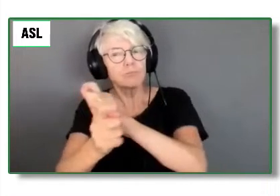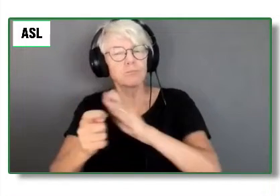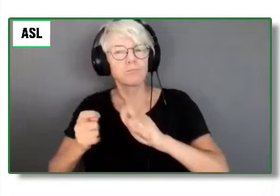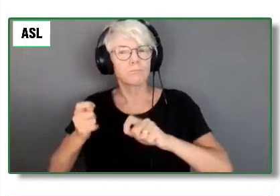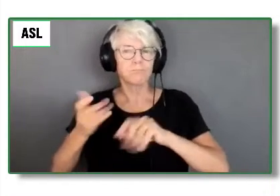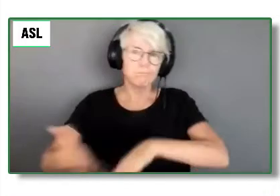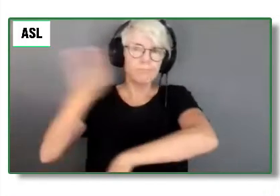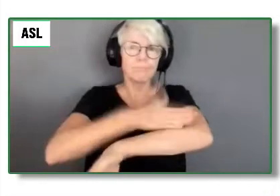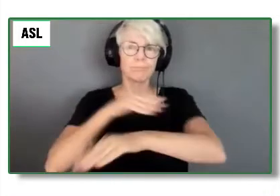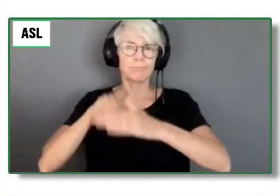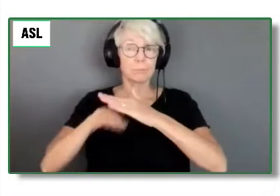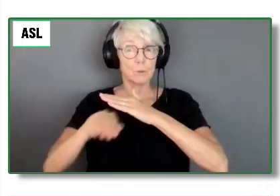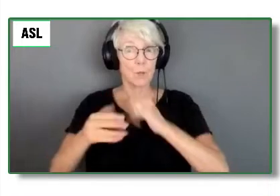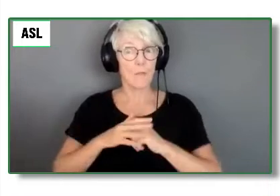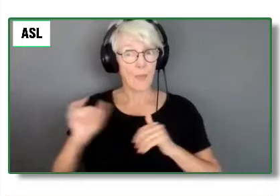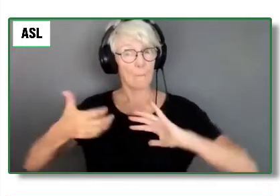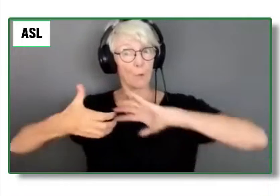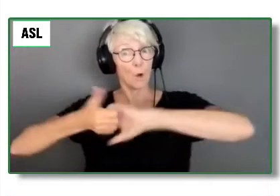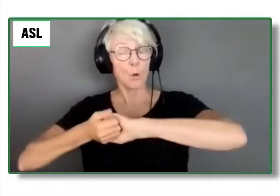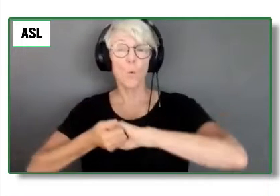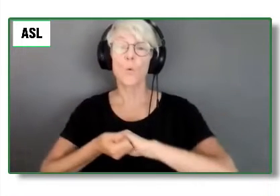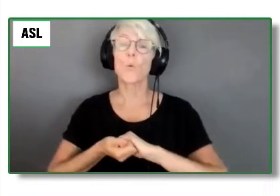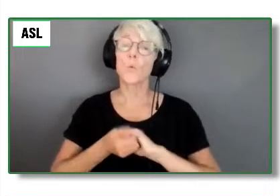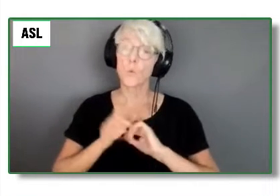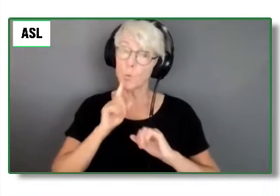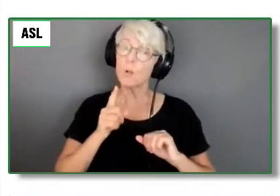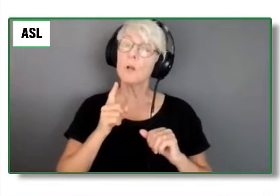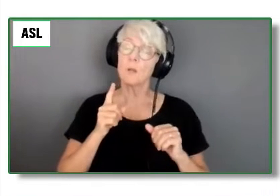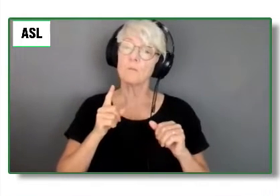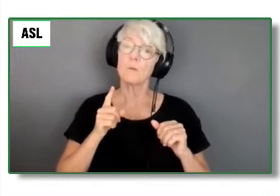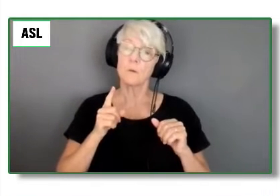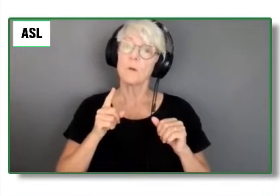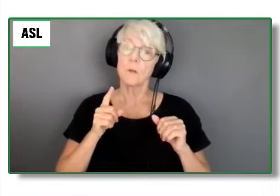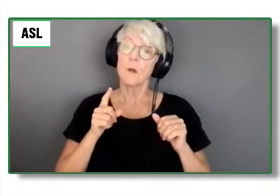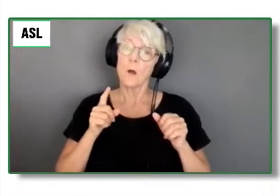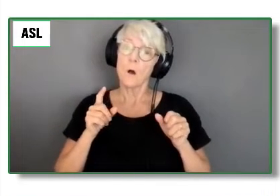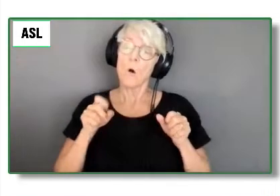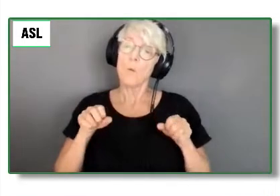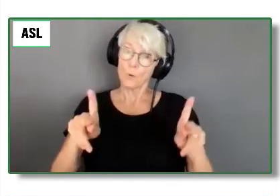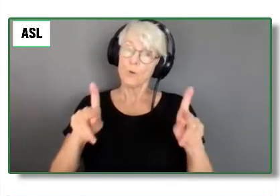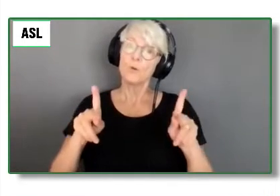opportunity for a ongoing dialogue and continued